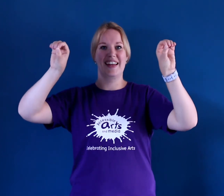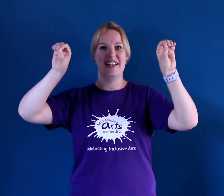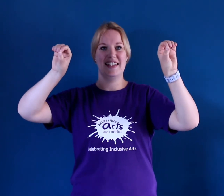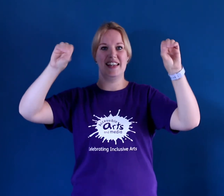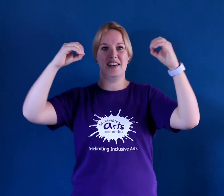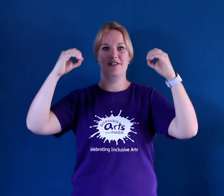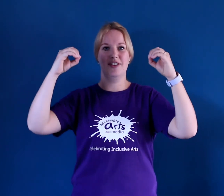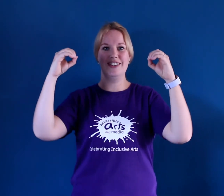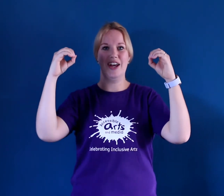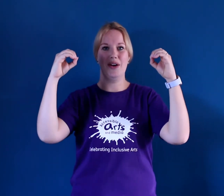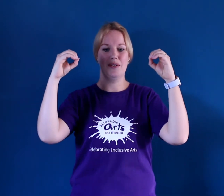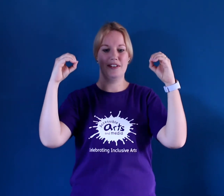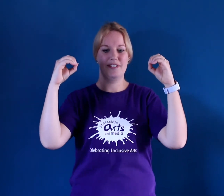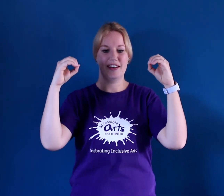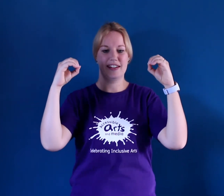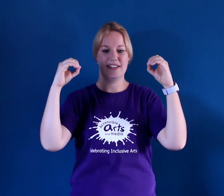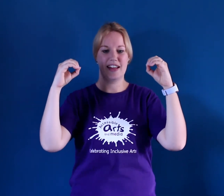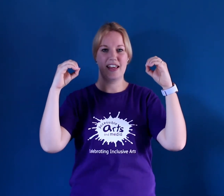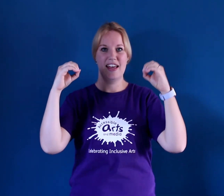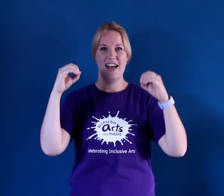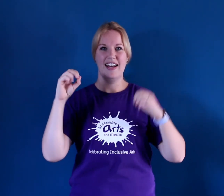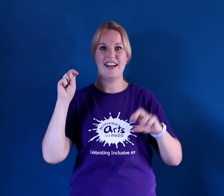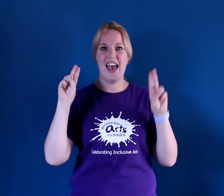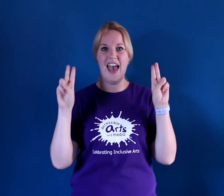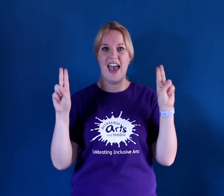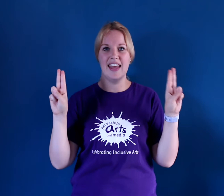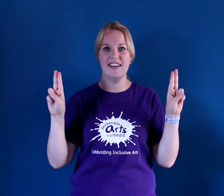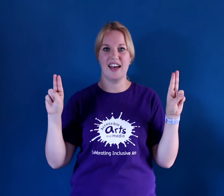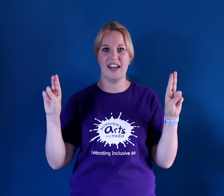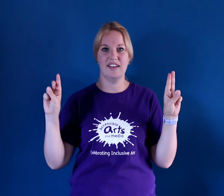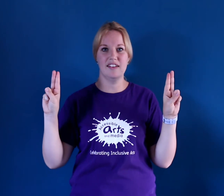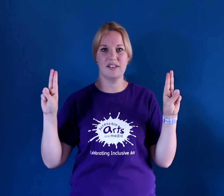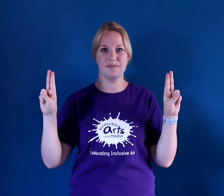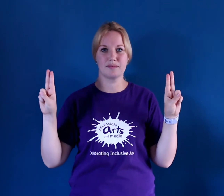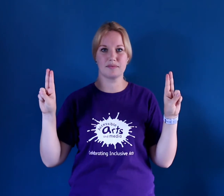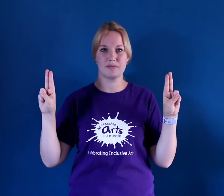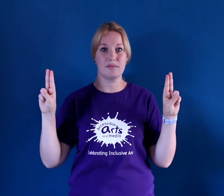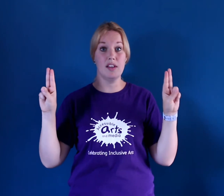Can you see that? Full O. Fantastic. And then N hand.